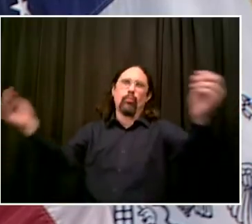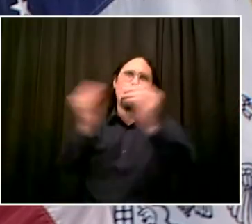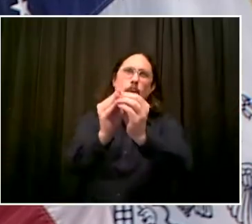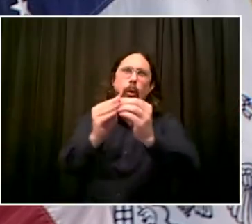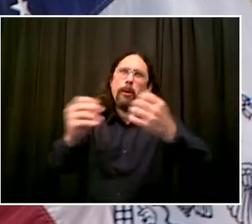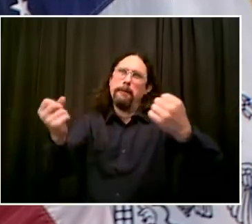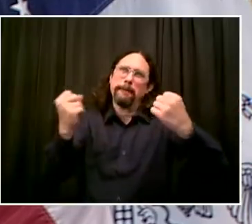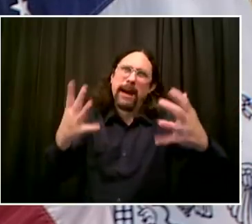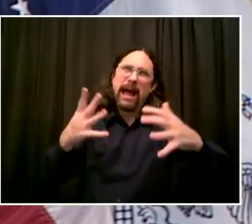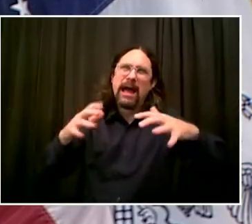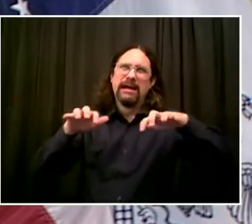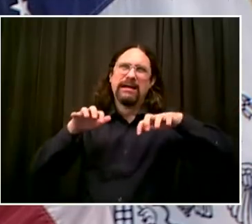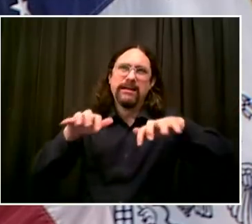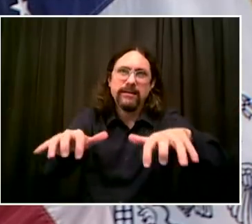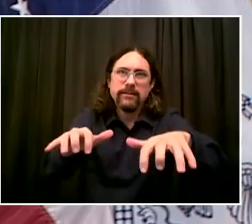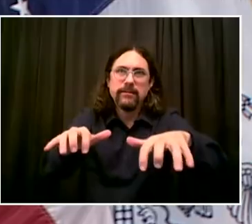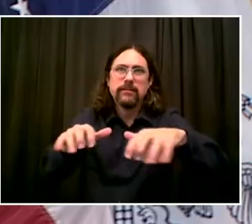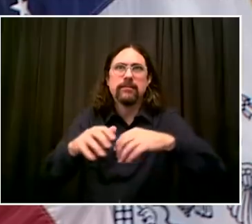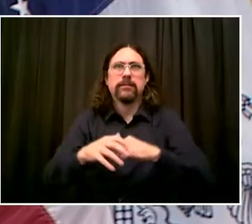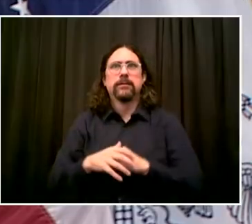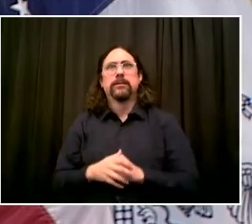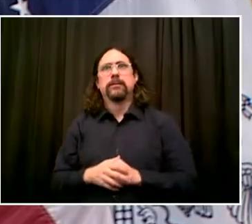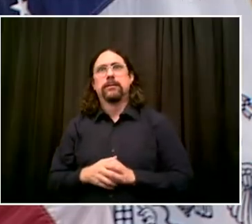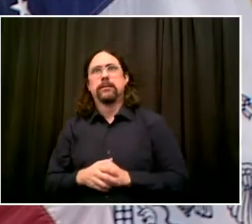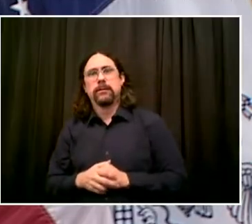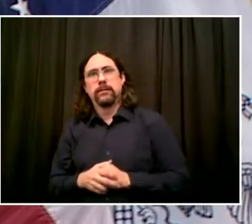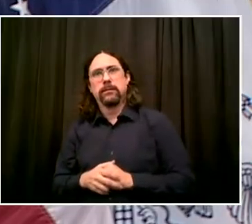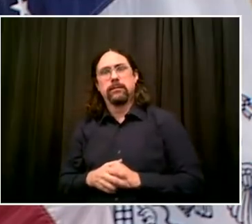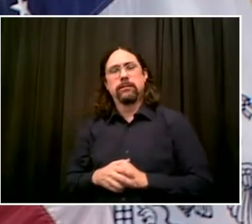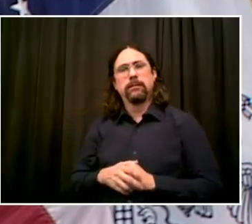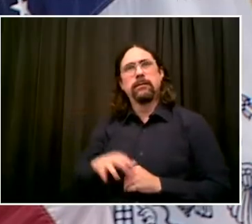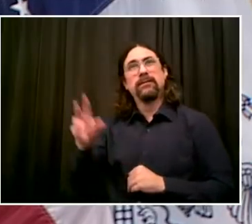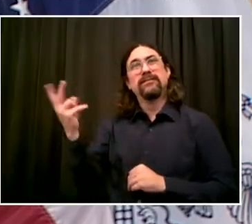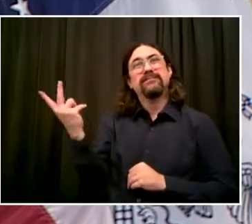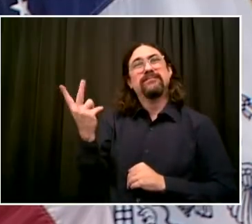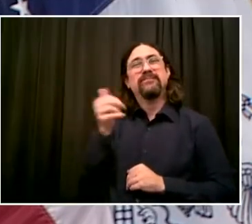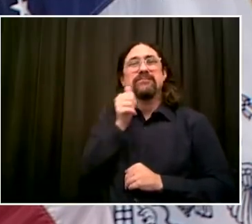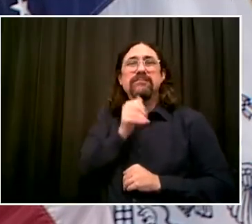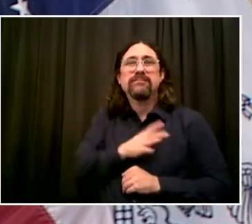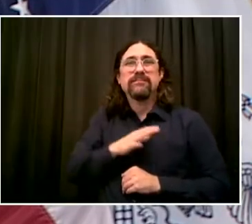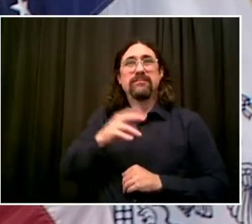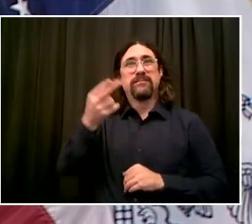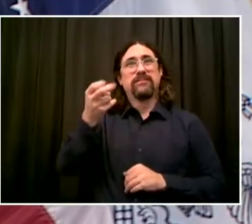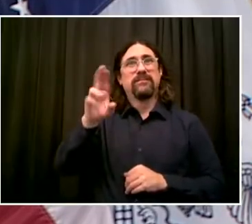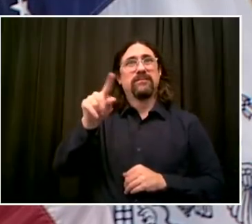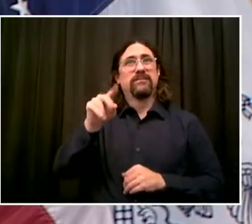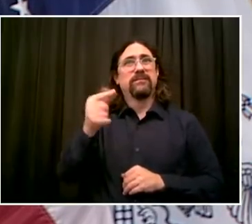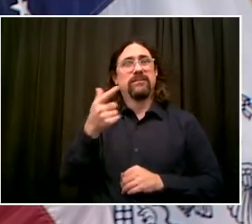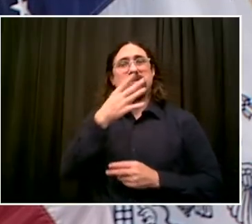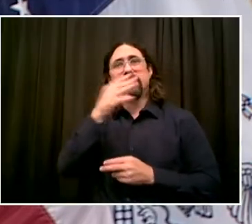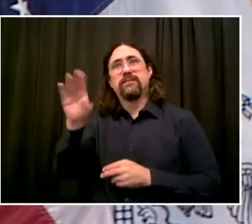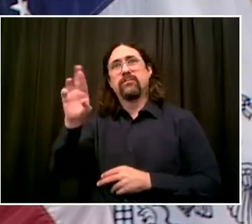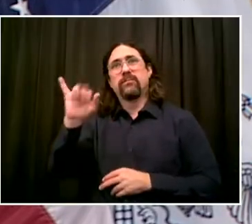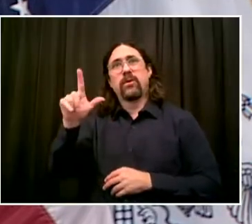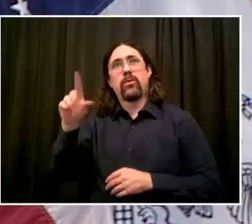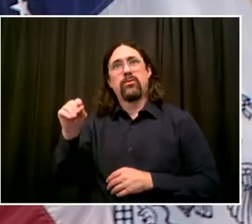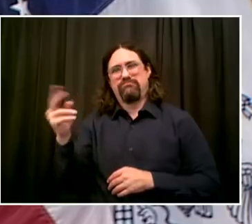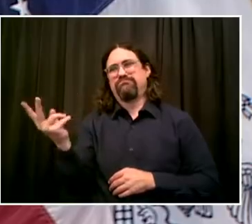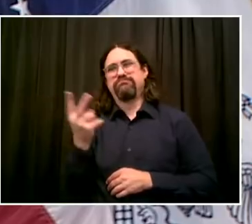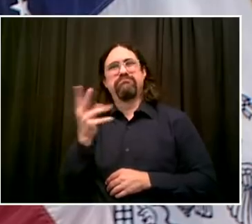IT'S AMAZING THE CREATIVITY YOU'RE SEEING WITH THE LEADERSHIP, LOCATION